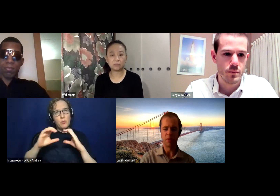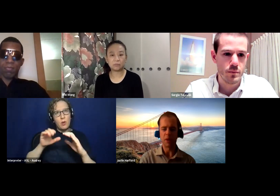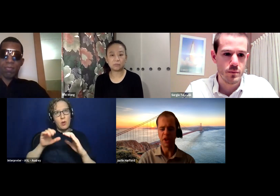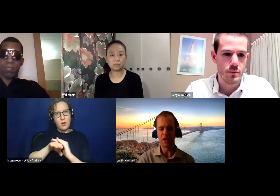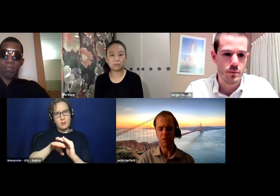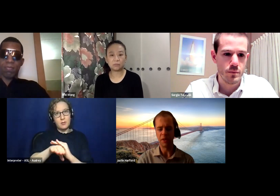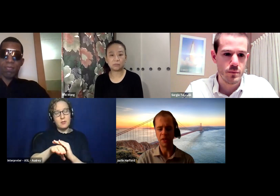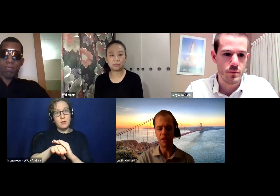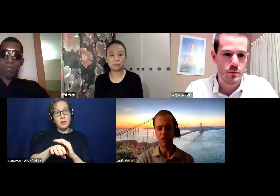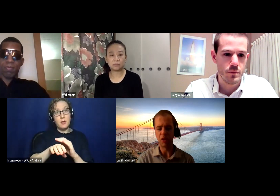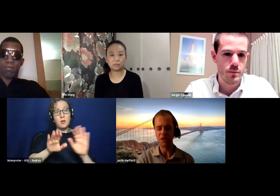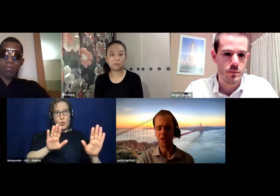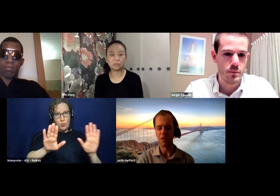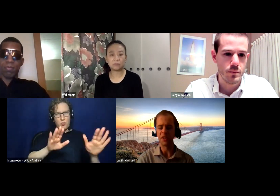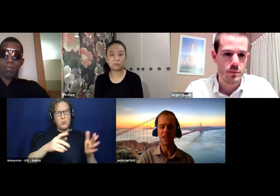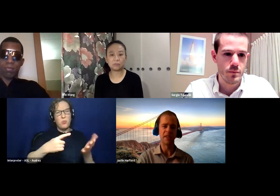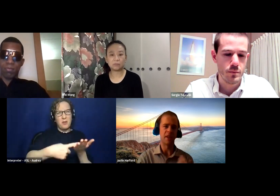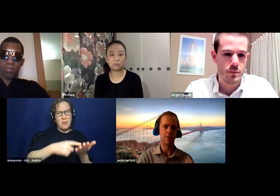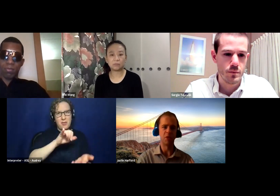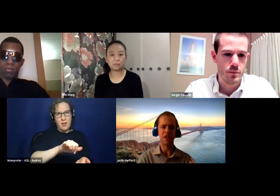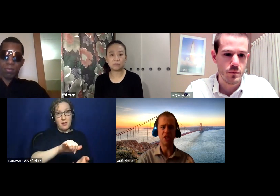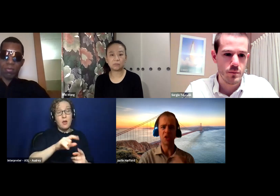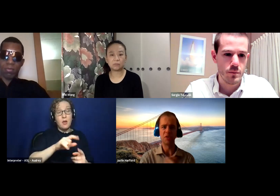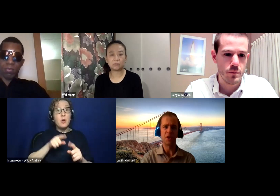But I want to know, because you chose to go to Gallaudet first and then you chose to go